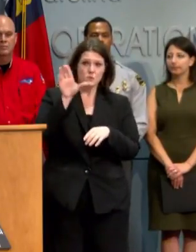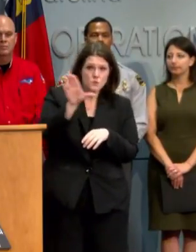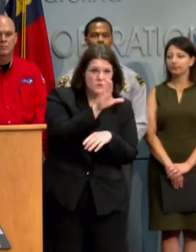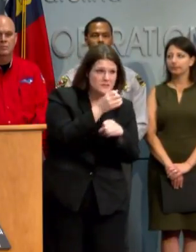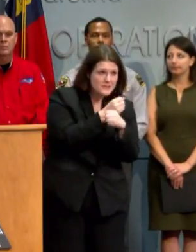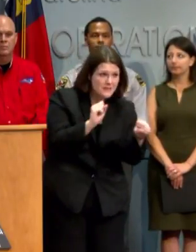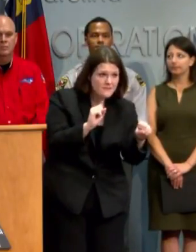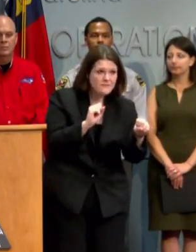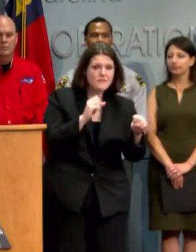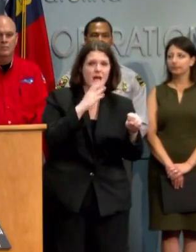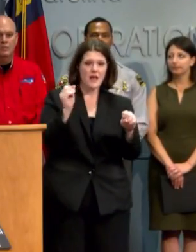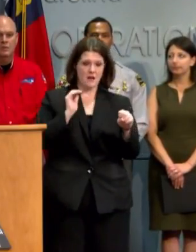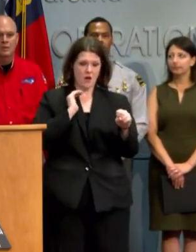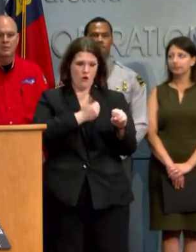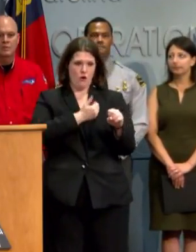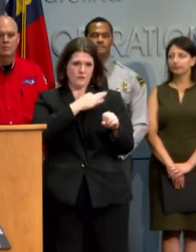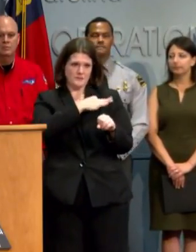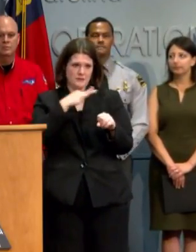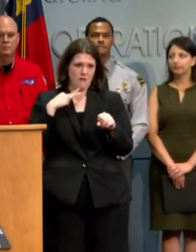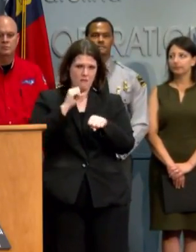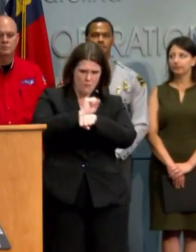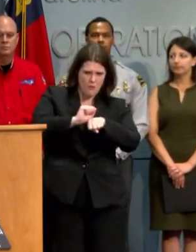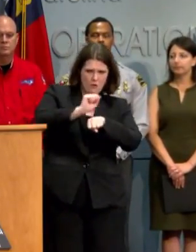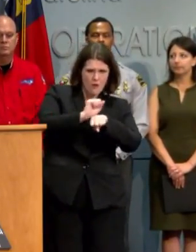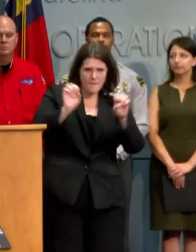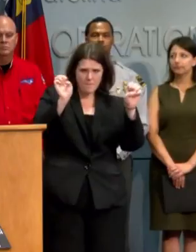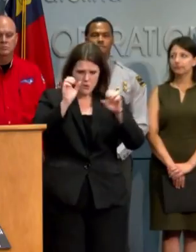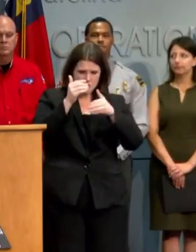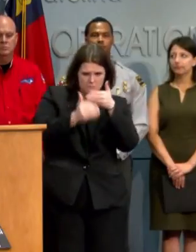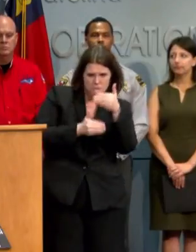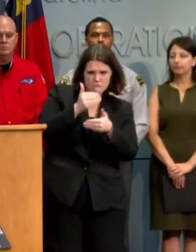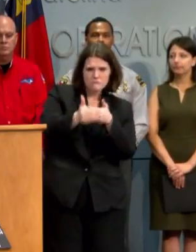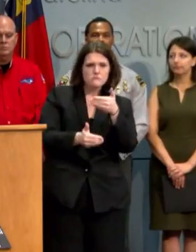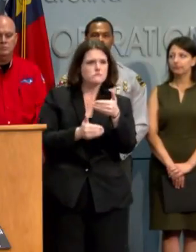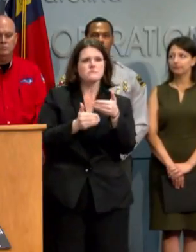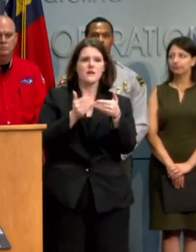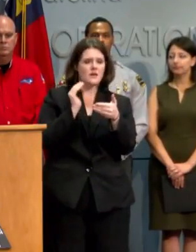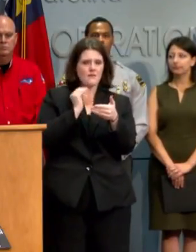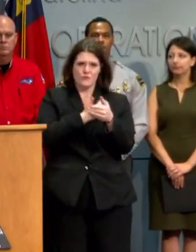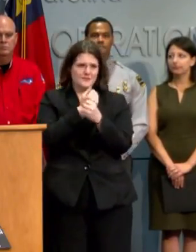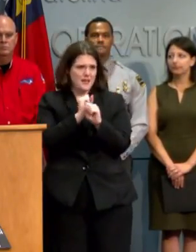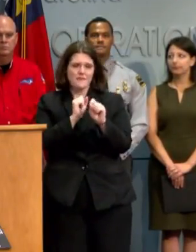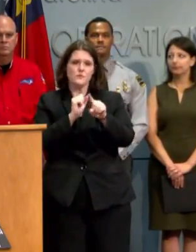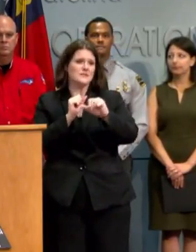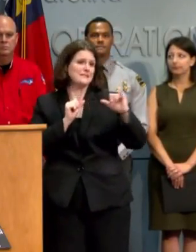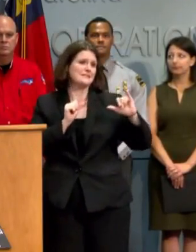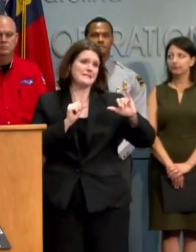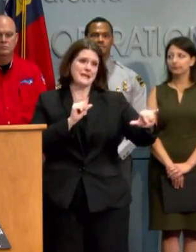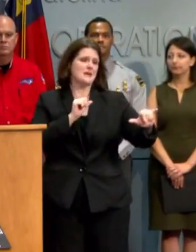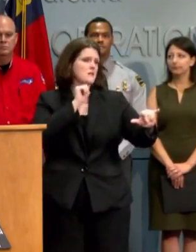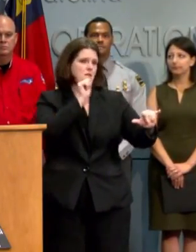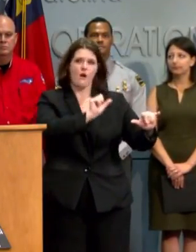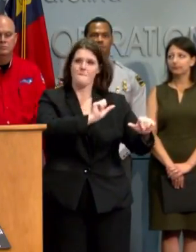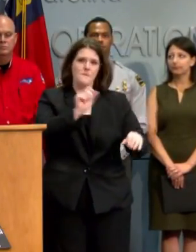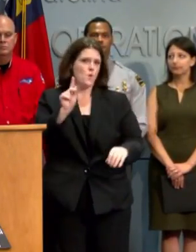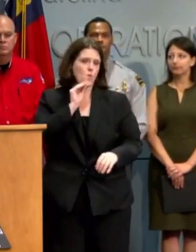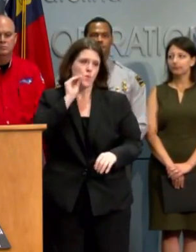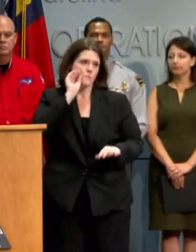WONDER WHETHER YOU EVEN HAVE A HOME TO GO BACK TO. BUT PLEASE, FOR YOUR SAFETY, AND THE EFFECTIVENESS OF OUR